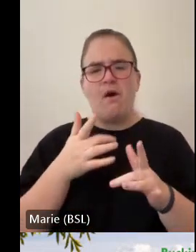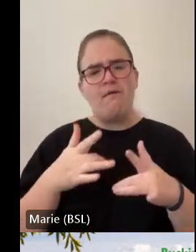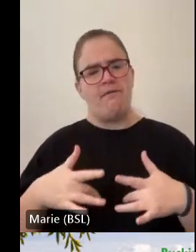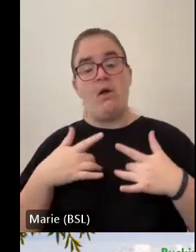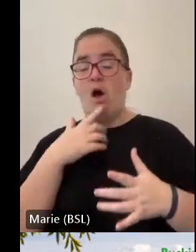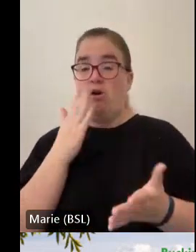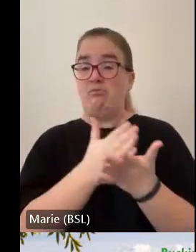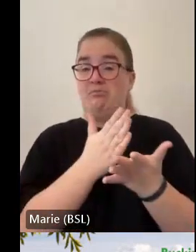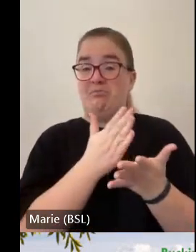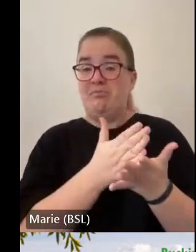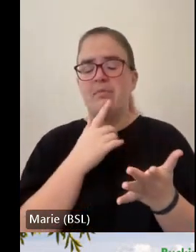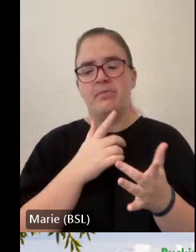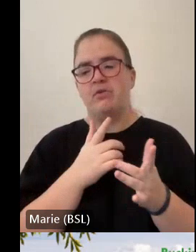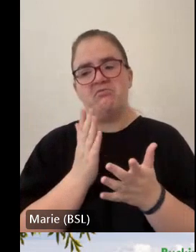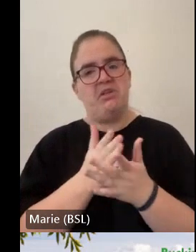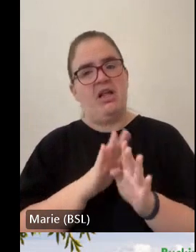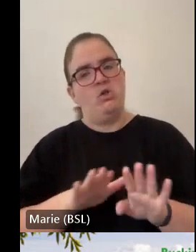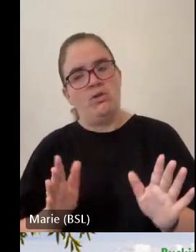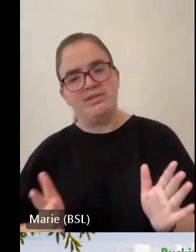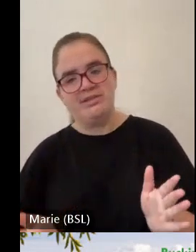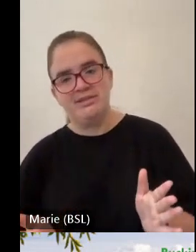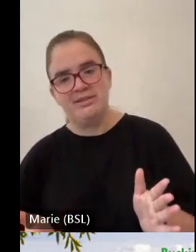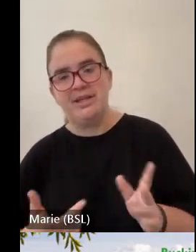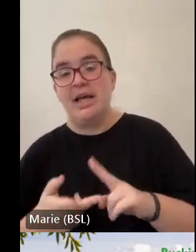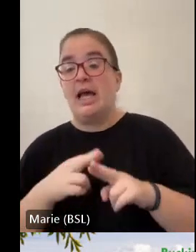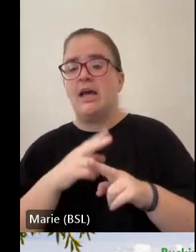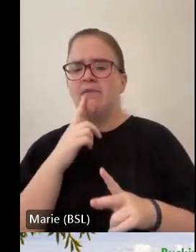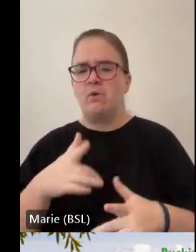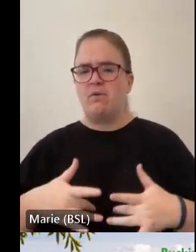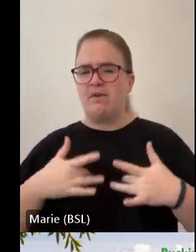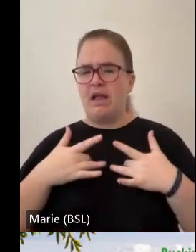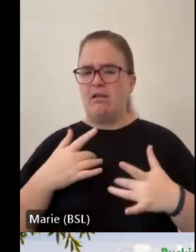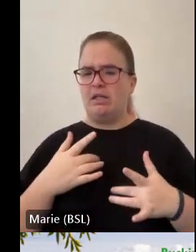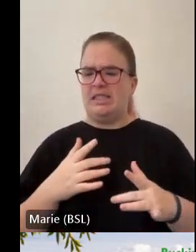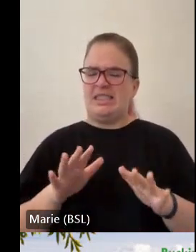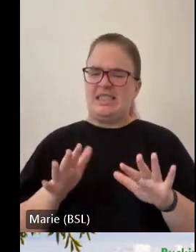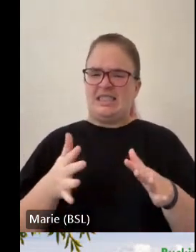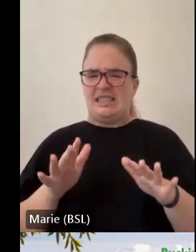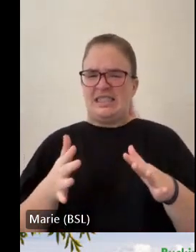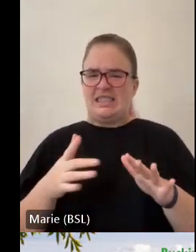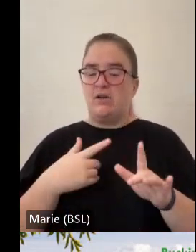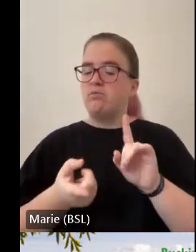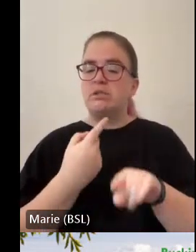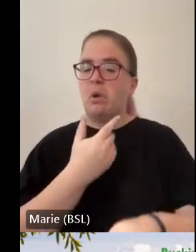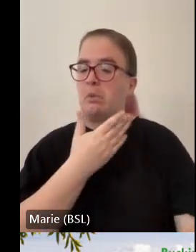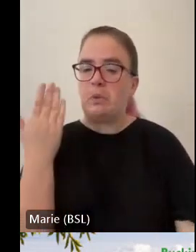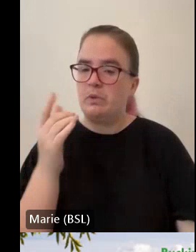So if in doubt, don't respond and you know, think about it before you do.